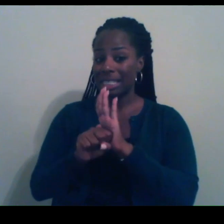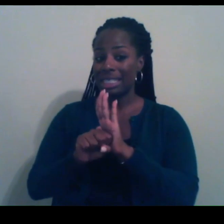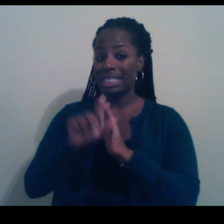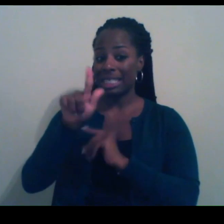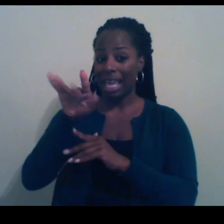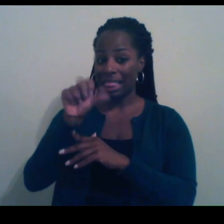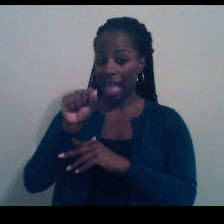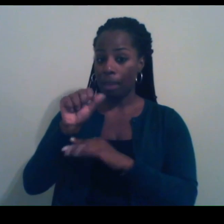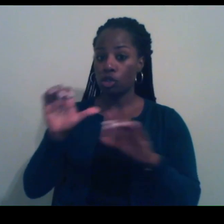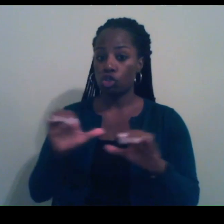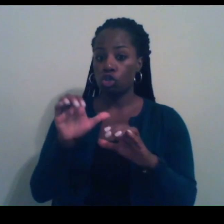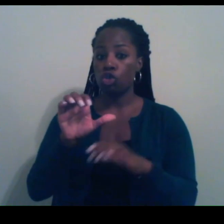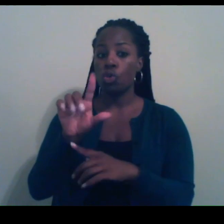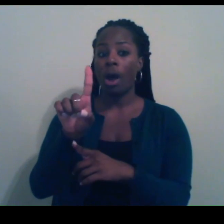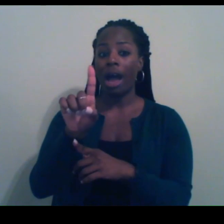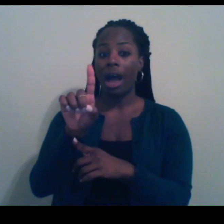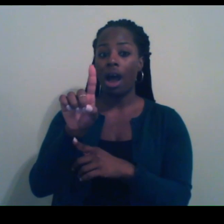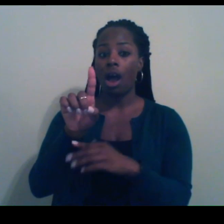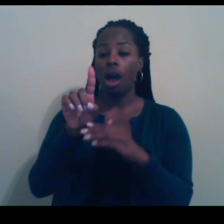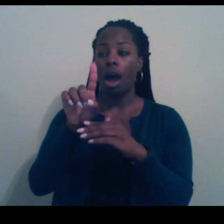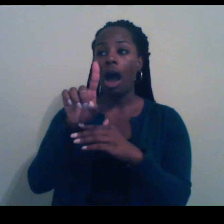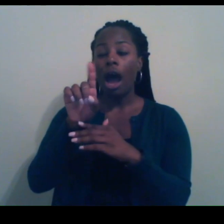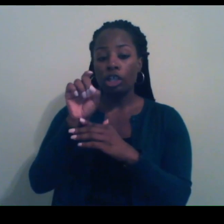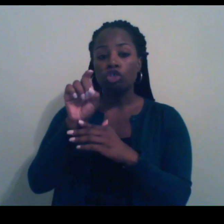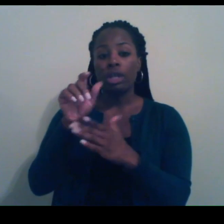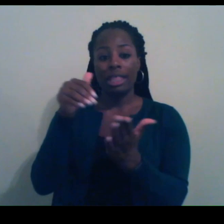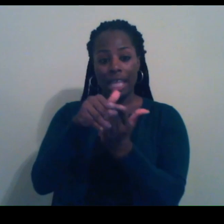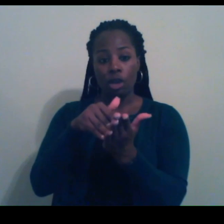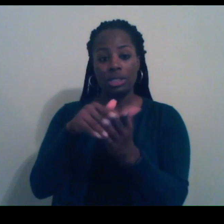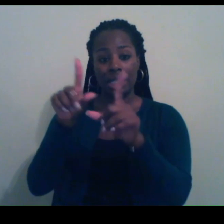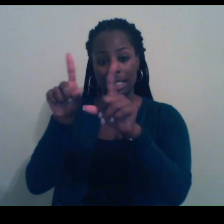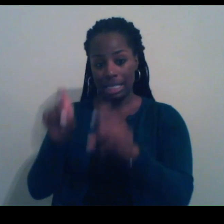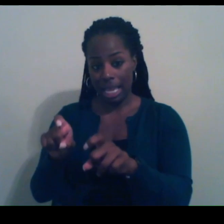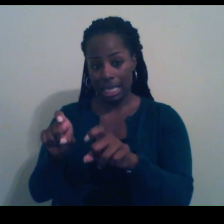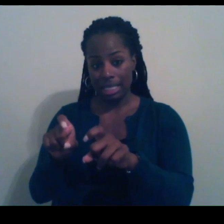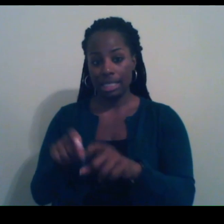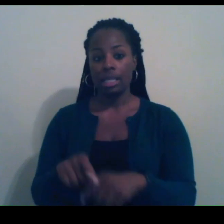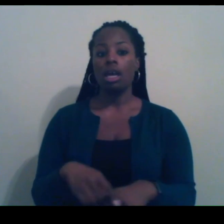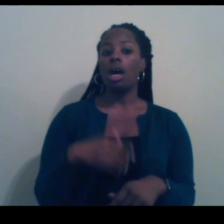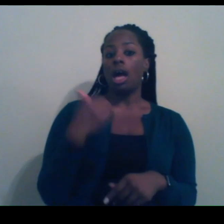hundred thousand tests when Saturday we issued new policy allowing us to have